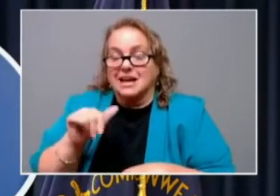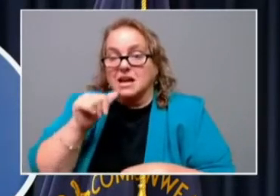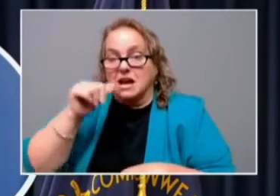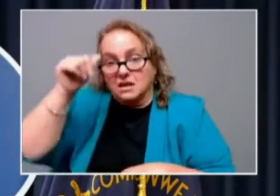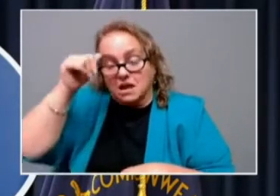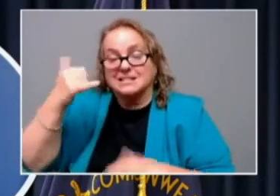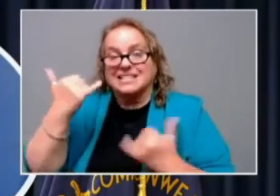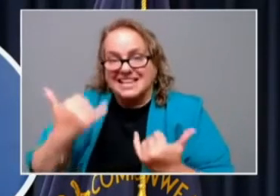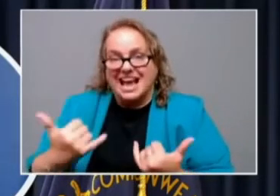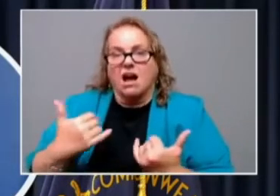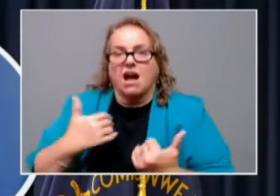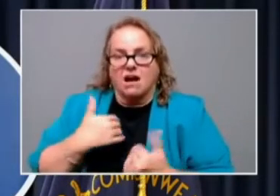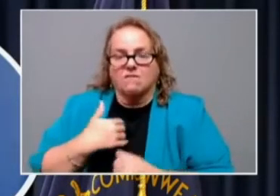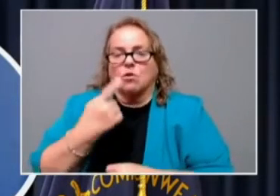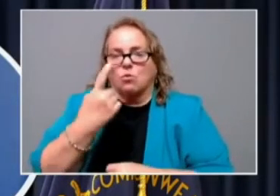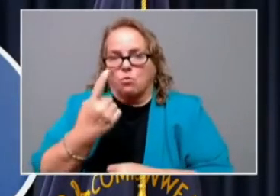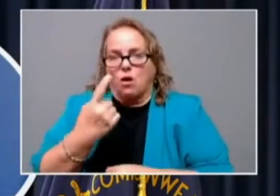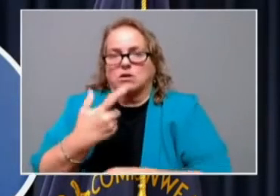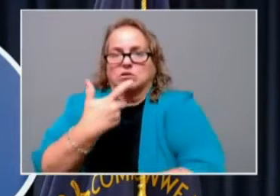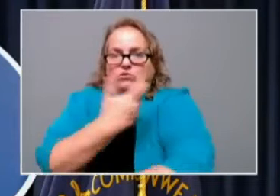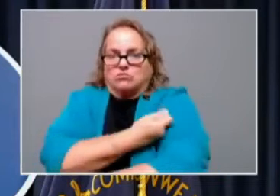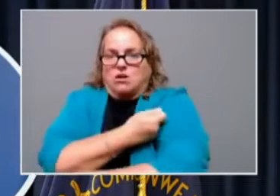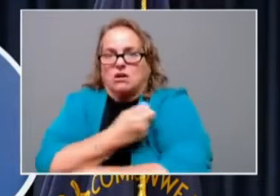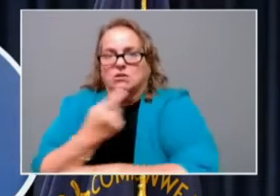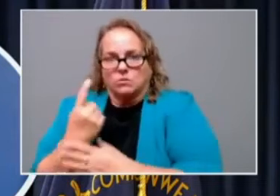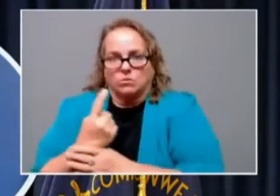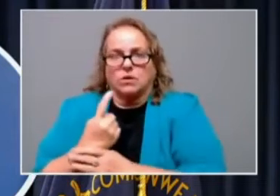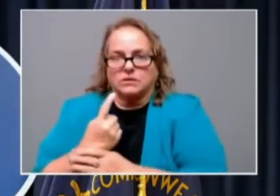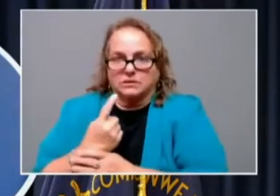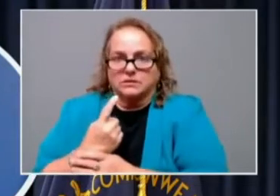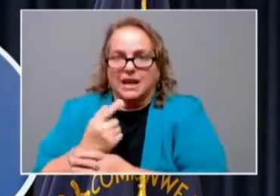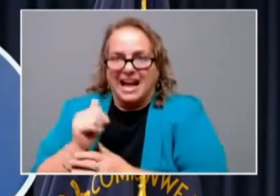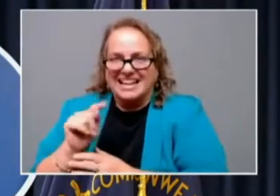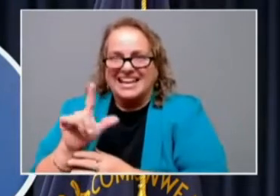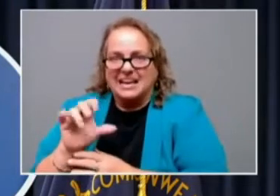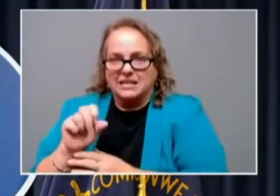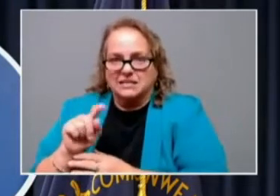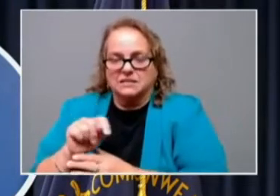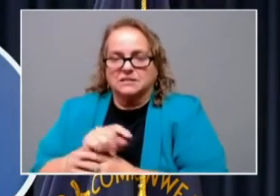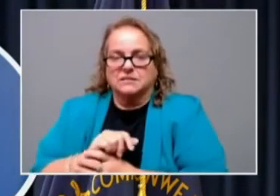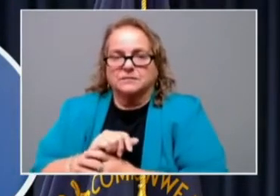least one shot and then we'll break down the age groups. If you want to put